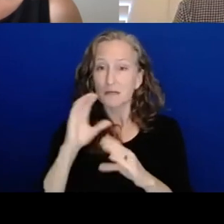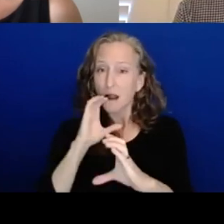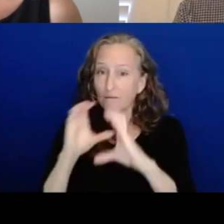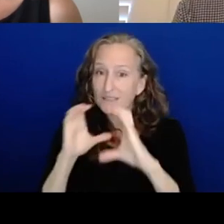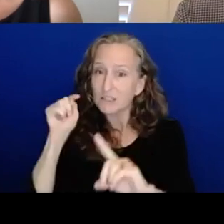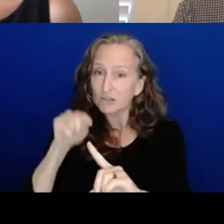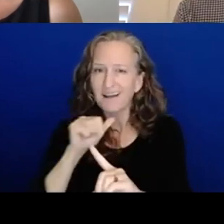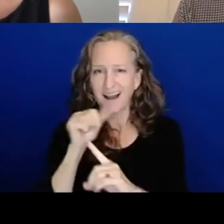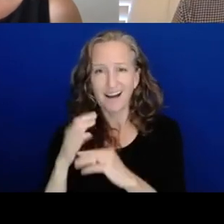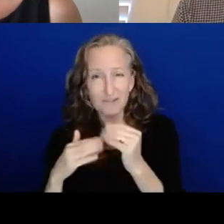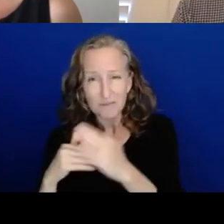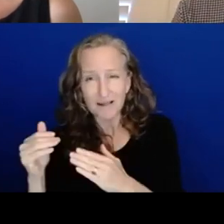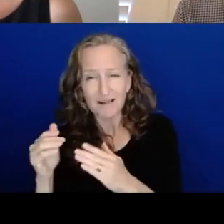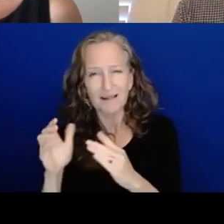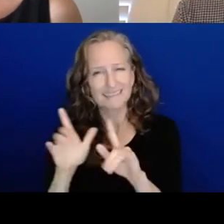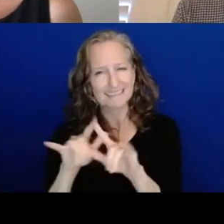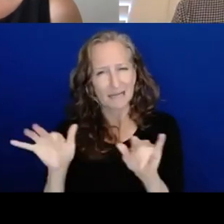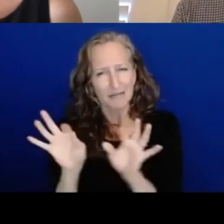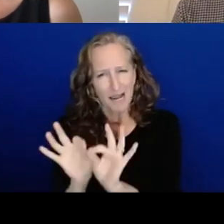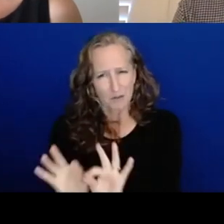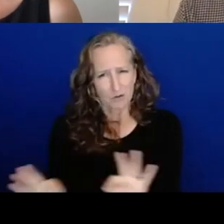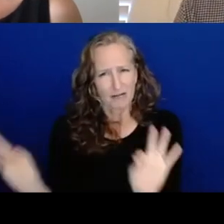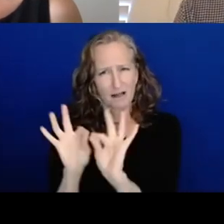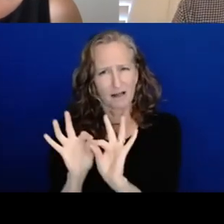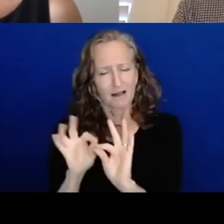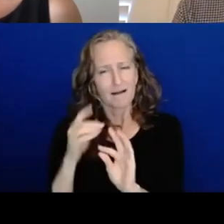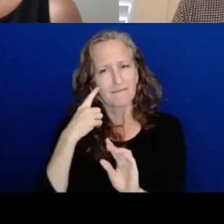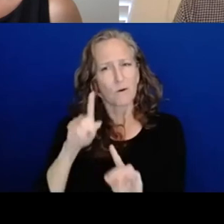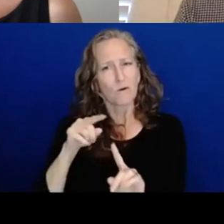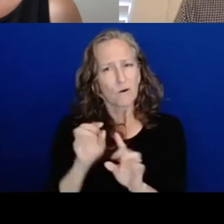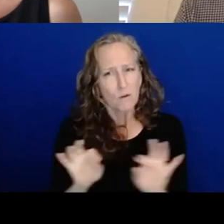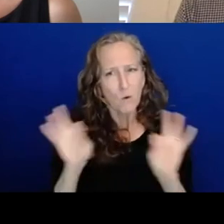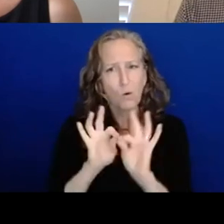critical in delivering a core product and even developing that core product. I think